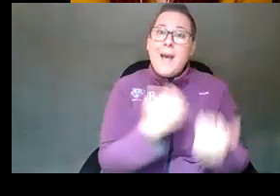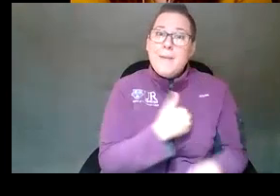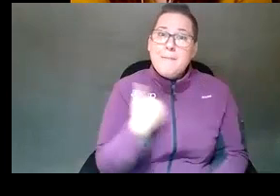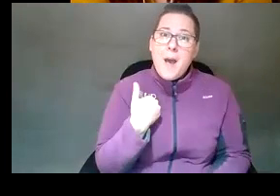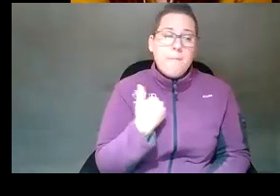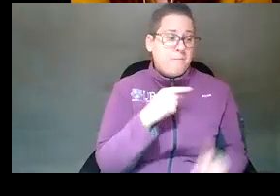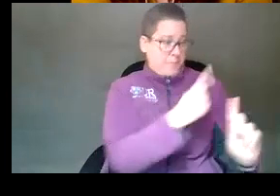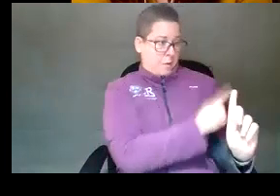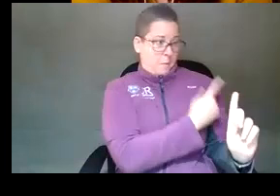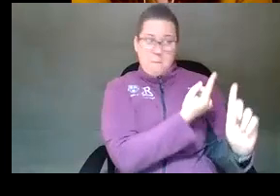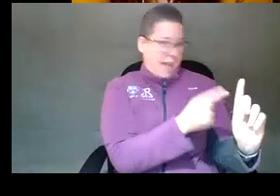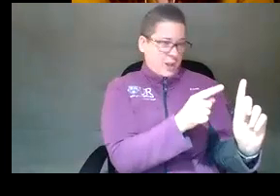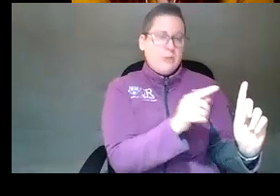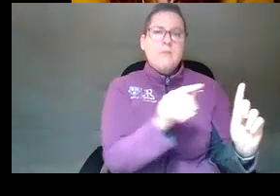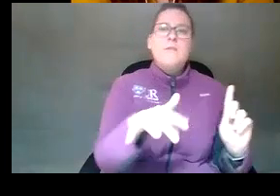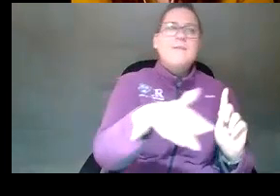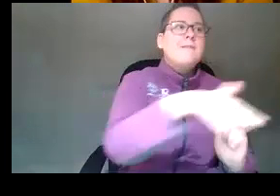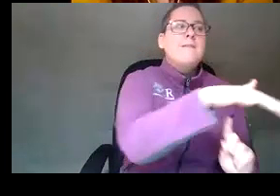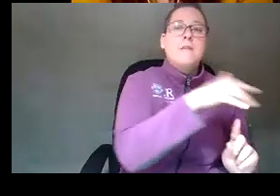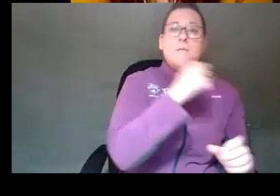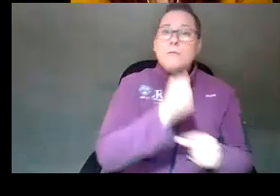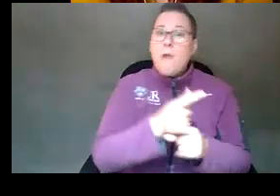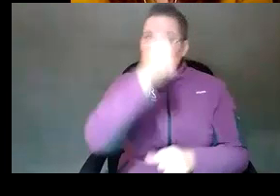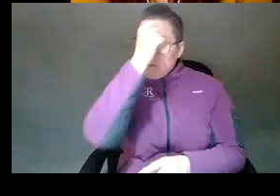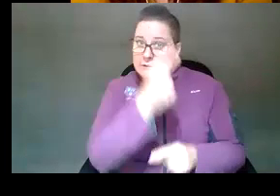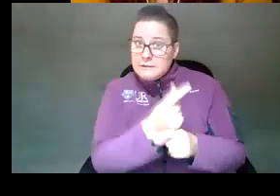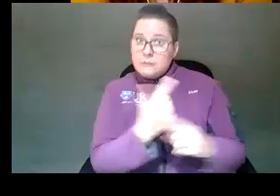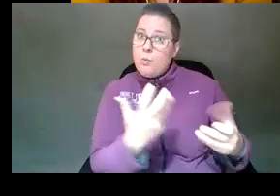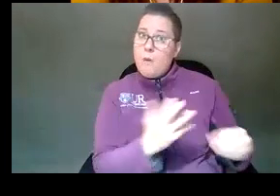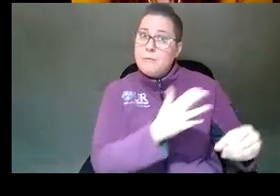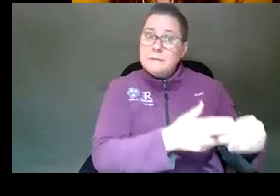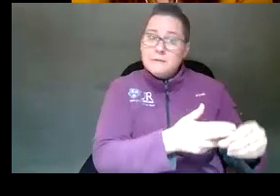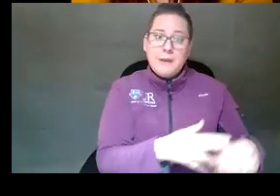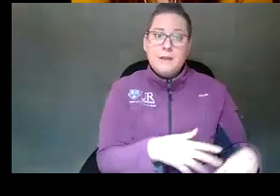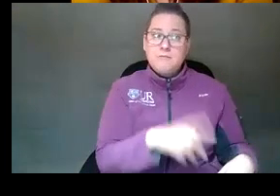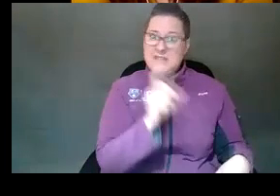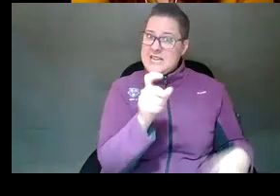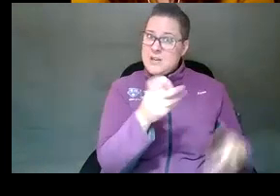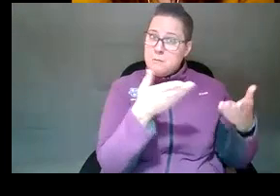but also thinking about siblings who may want to participate or need to be present and also